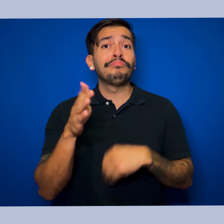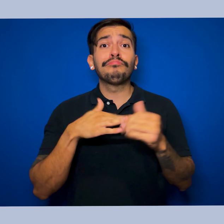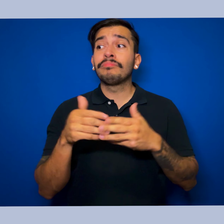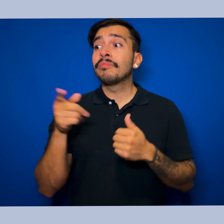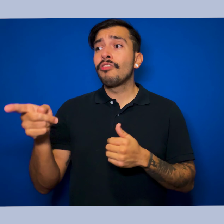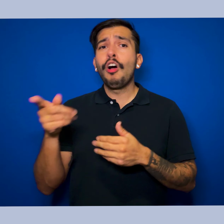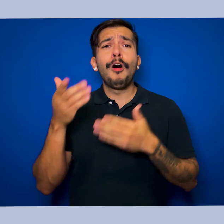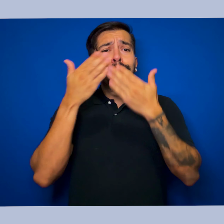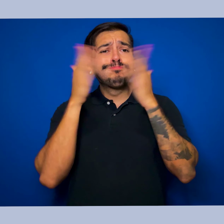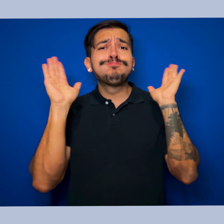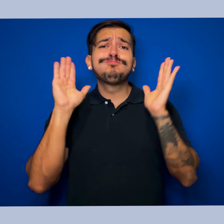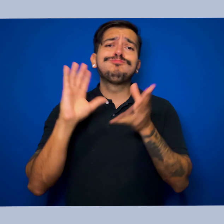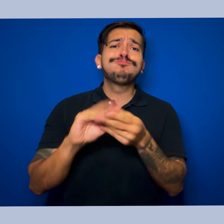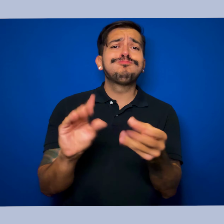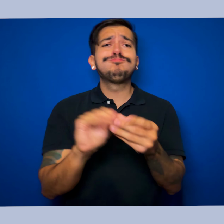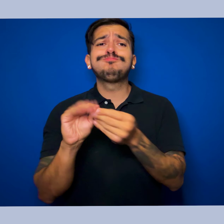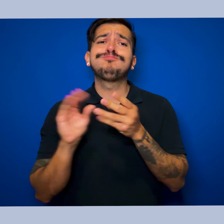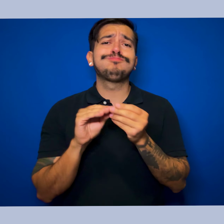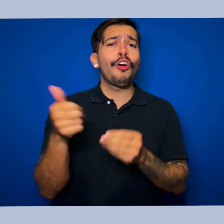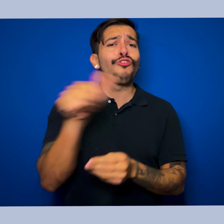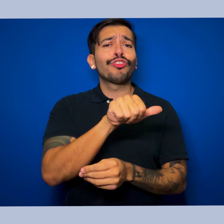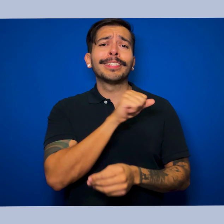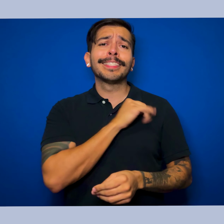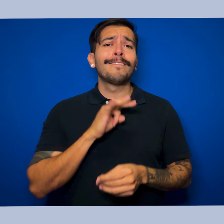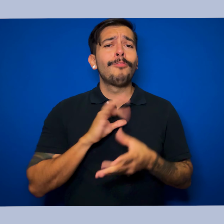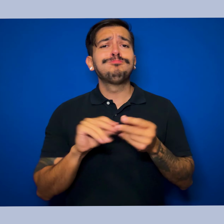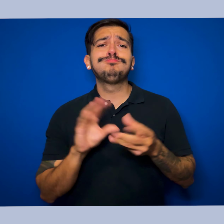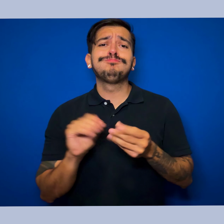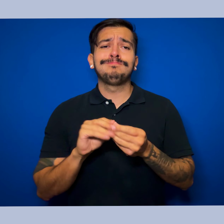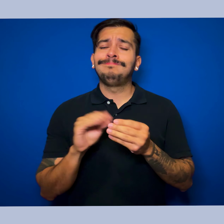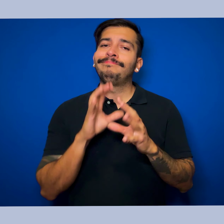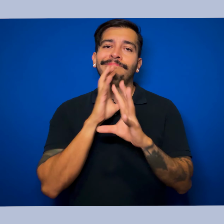even if the employee has openly shared information with staff themselves,